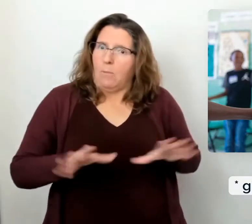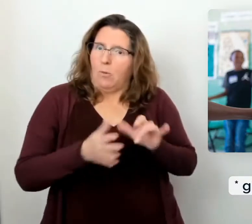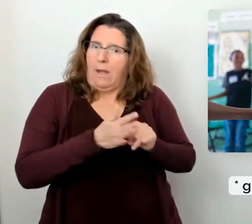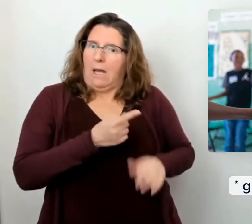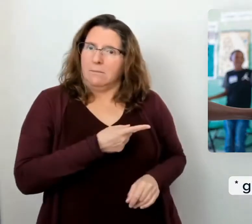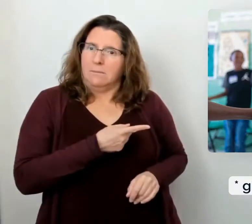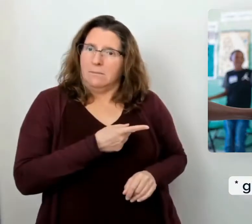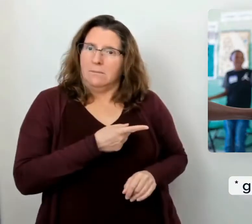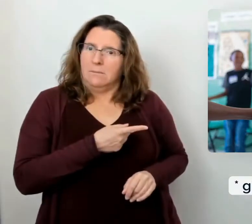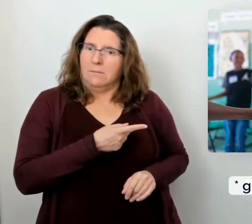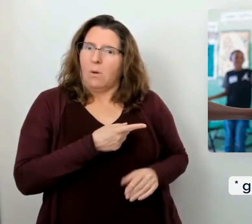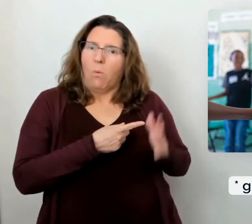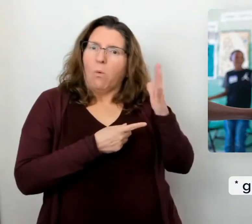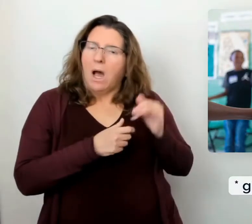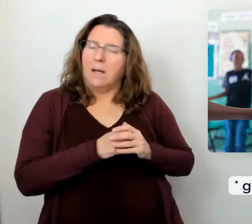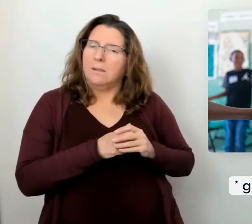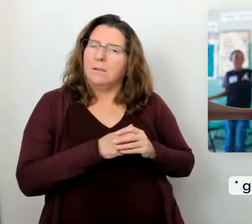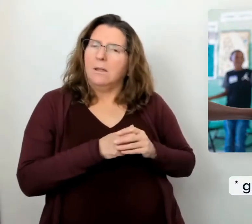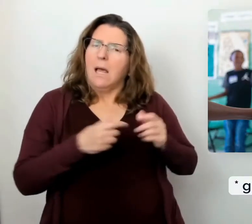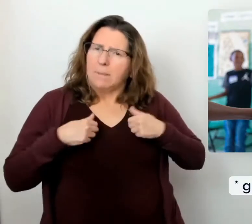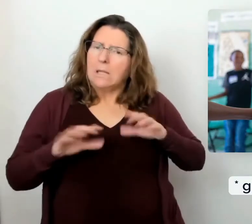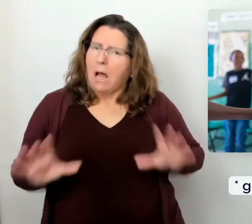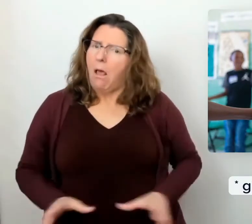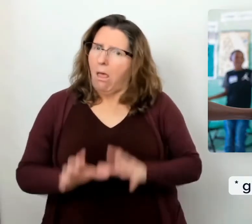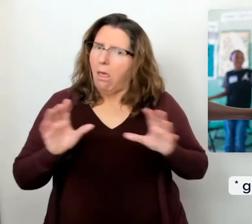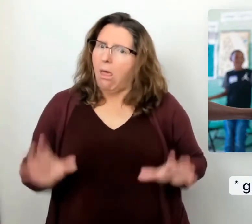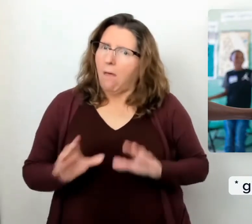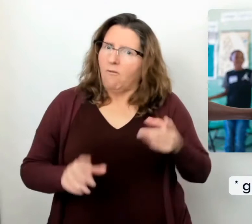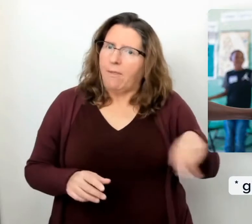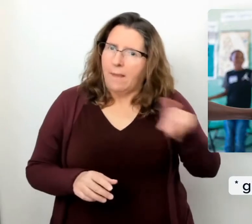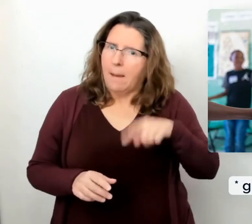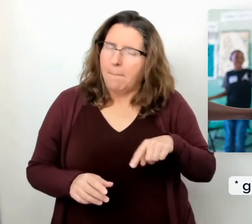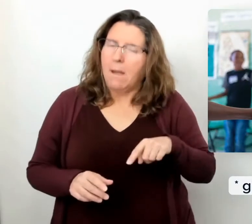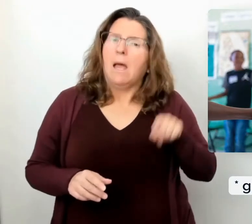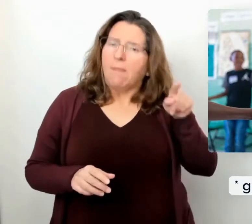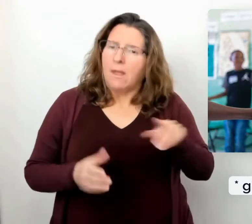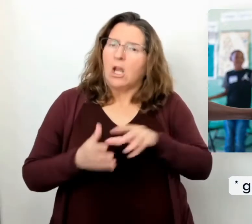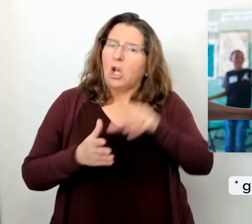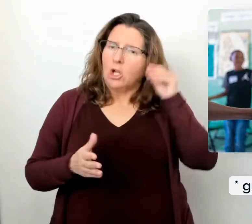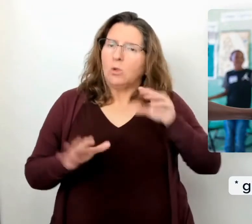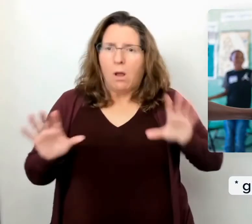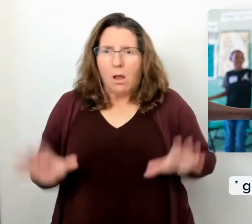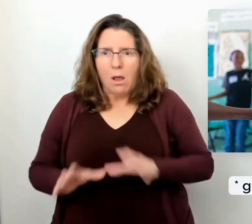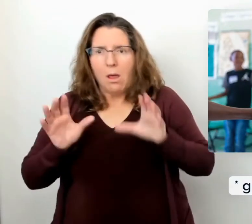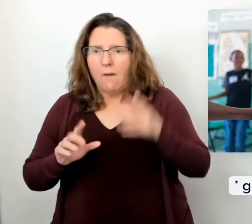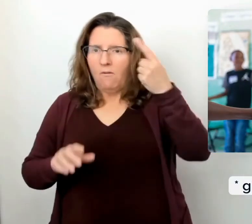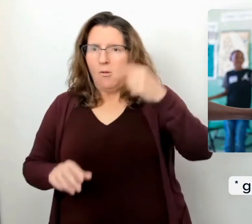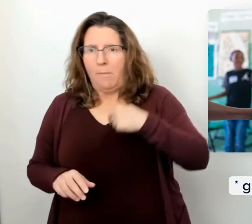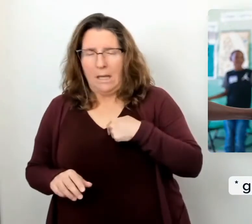I would let them do all that. They were fully aware of my efforts and energy dedicated to their learning,